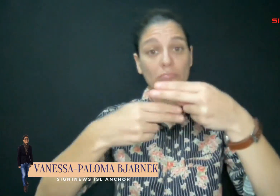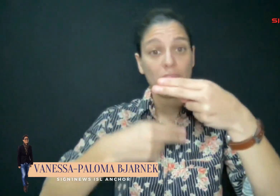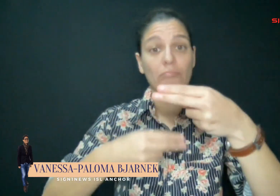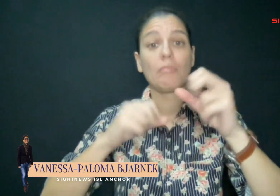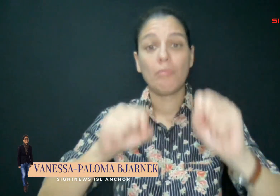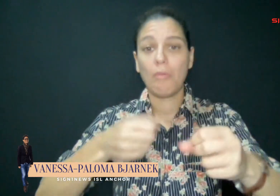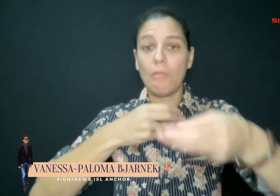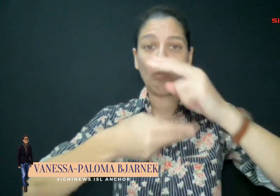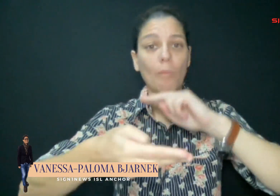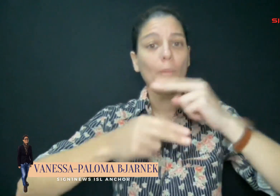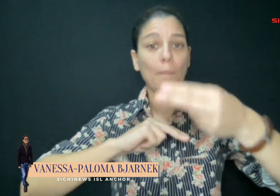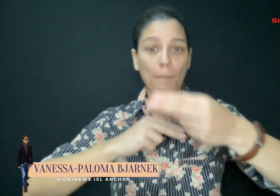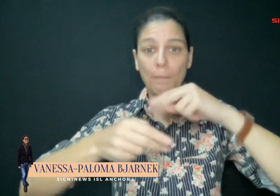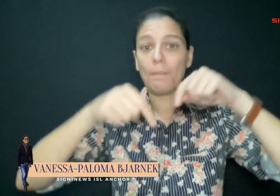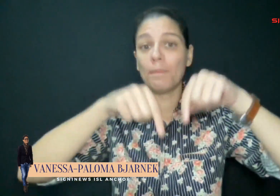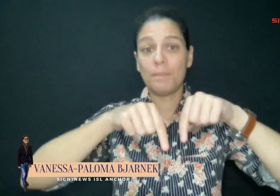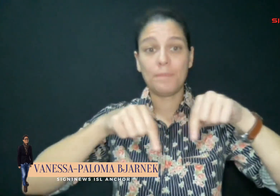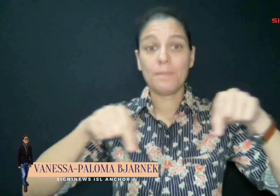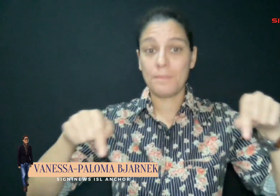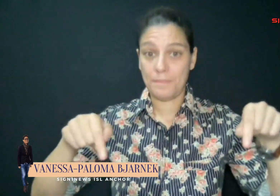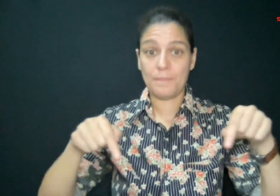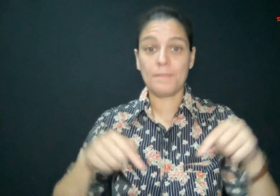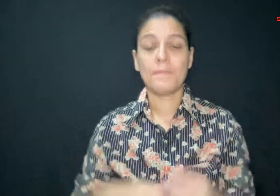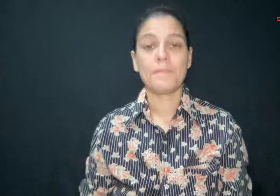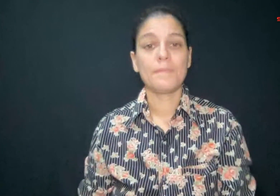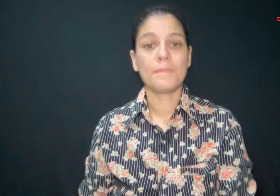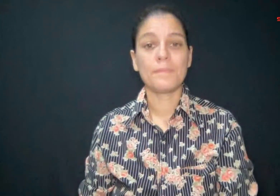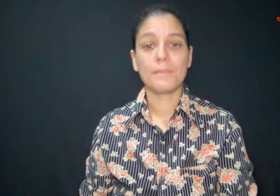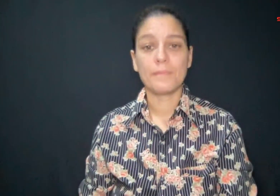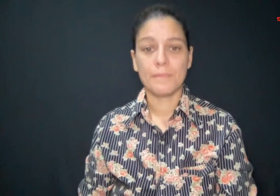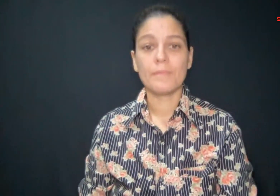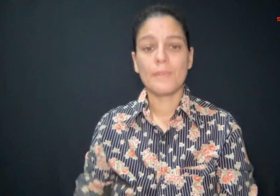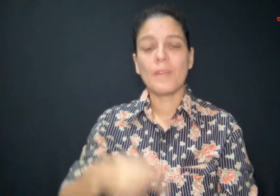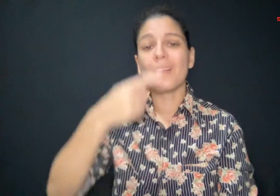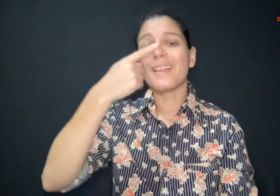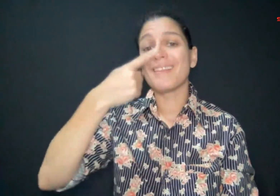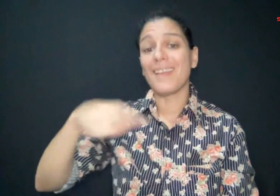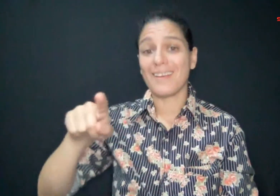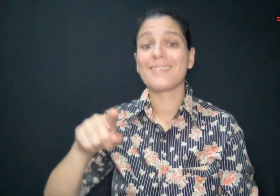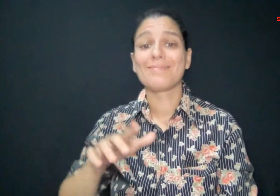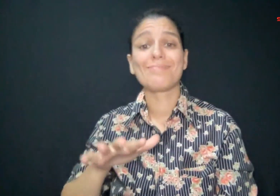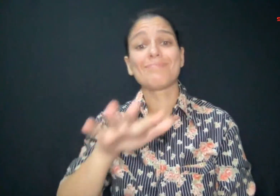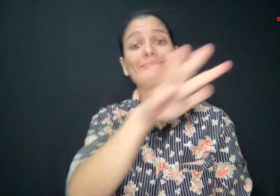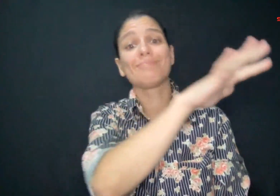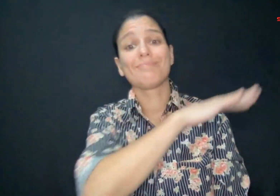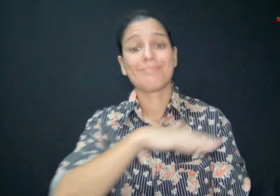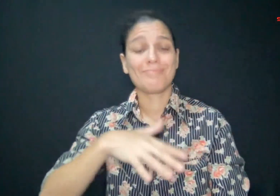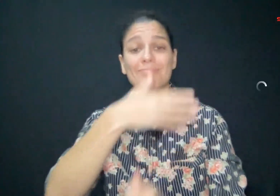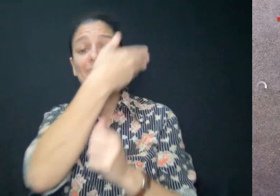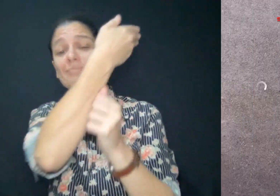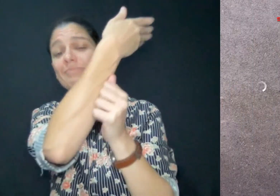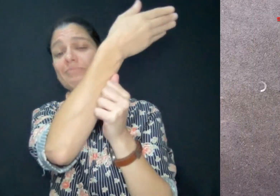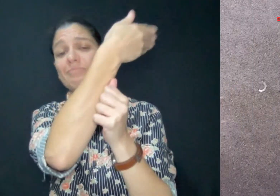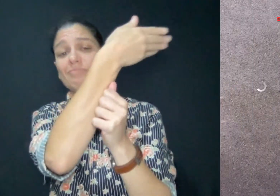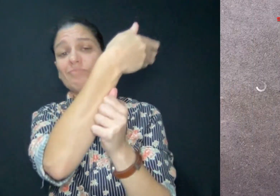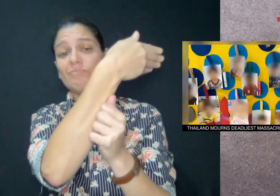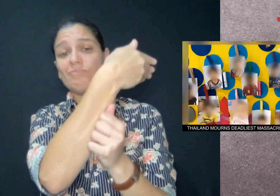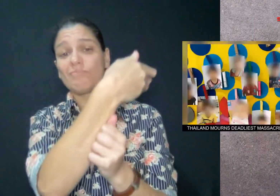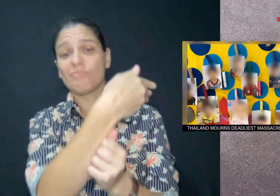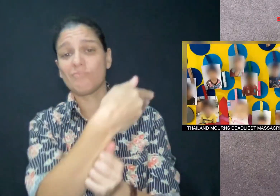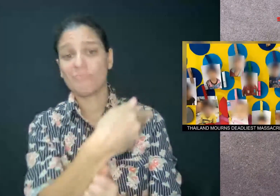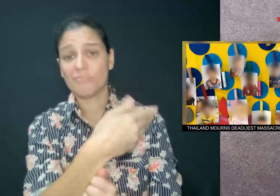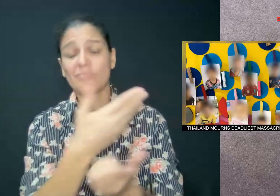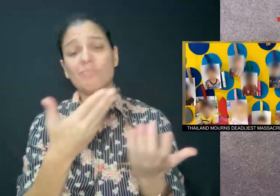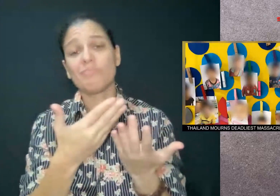comment about this update we may add it at the bottom of the screen